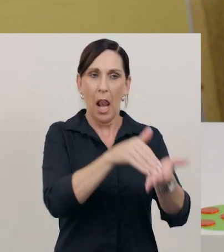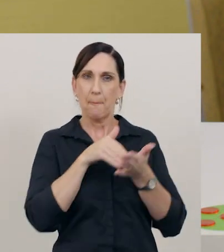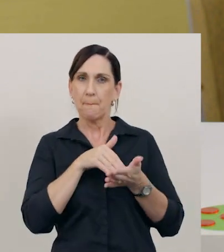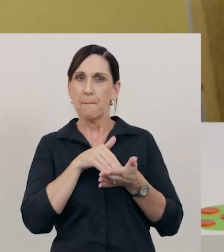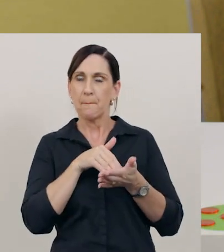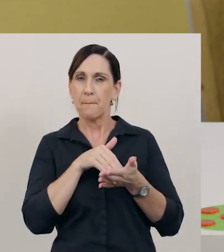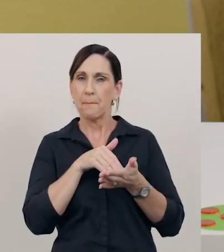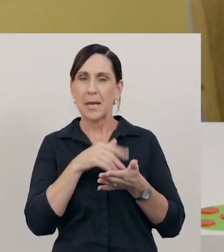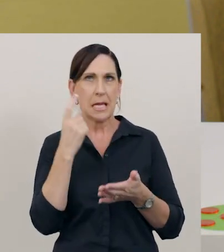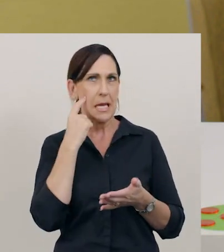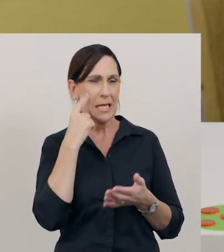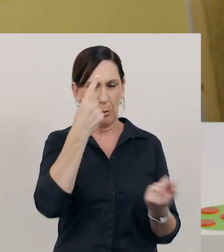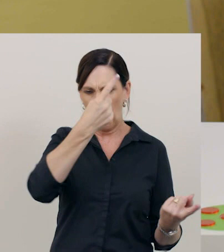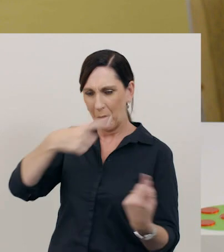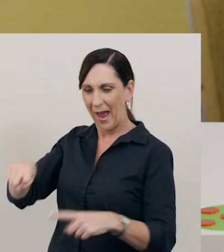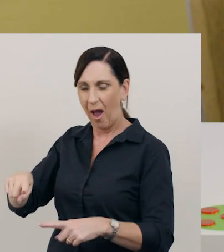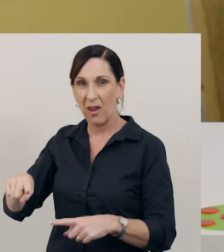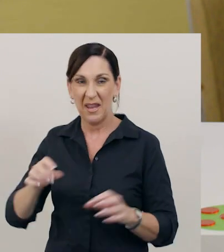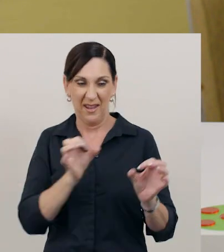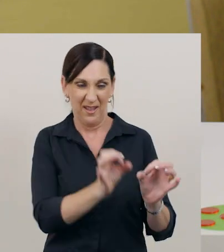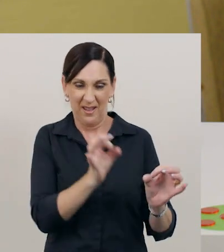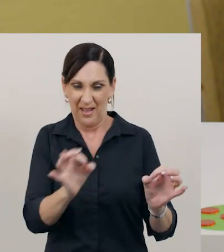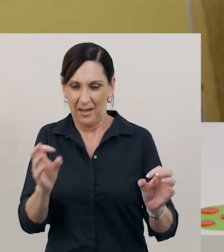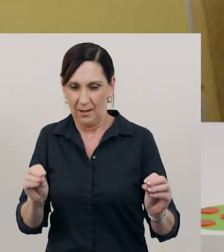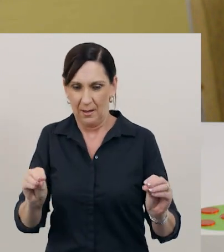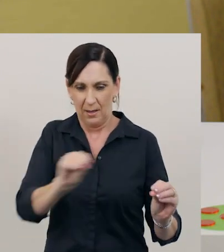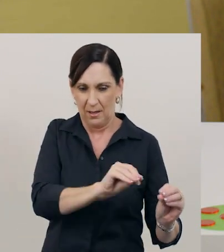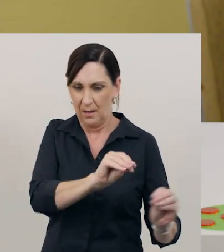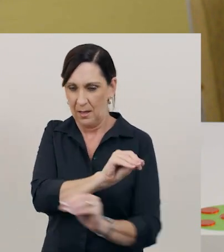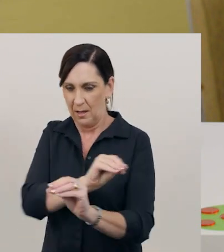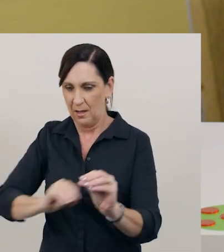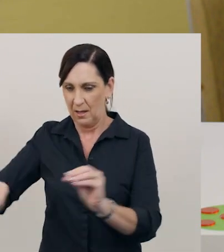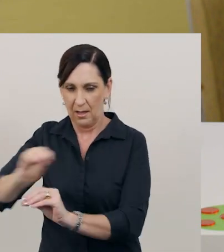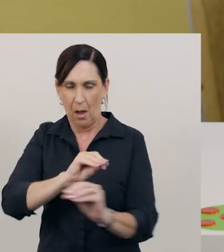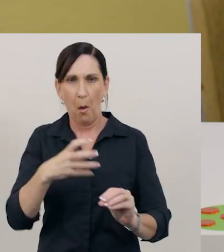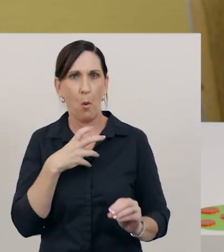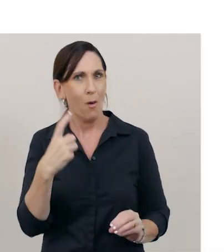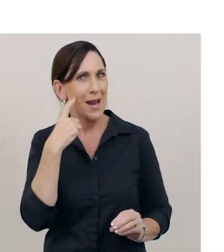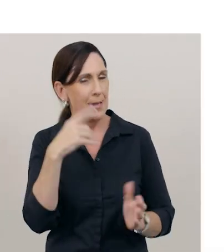Sometimes changing the order of numbers makes adding easier and quicker.